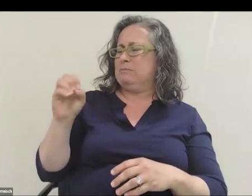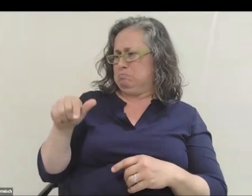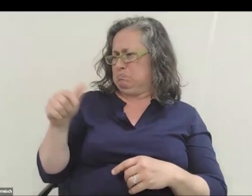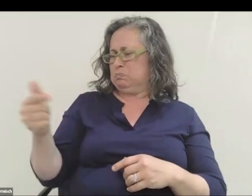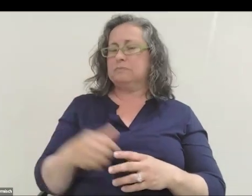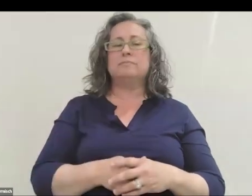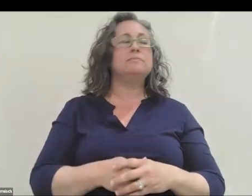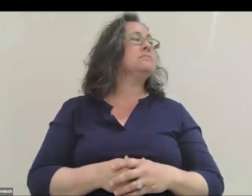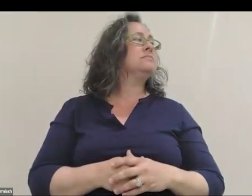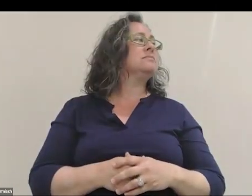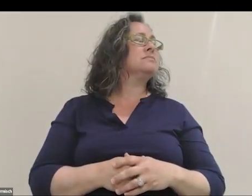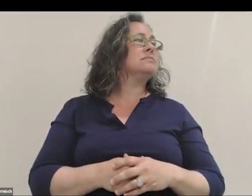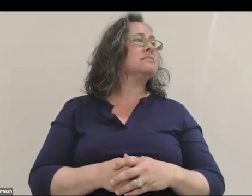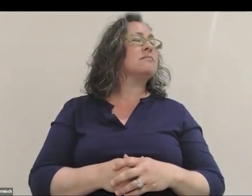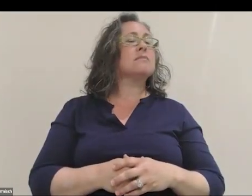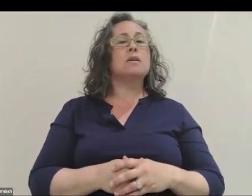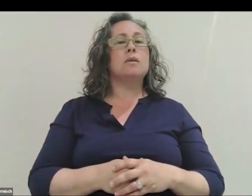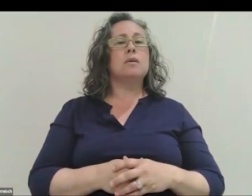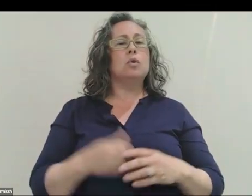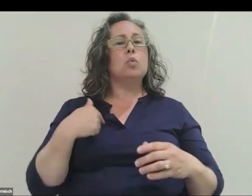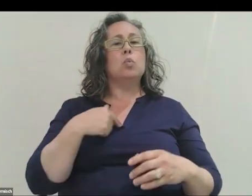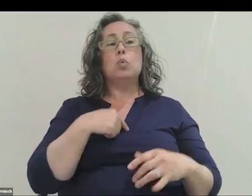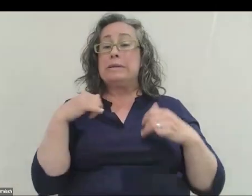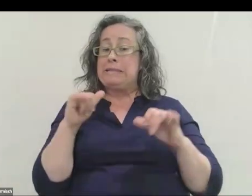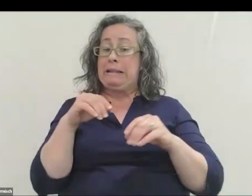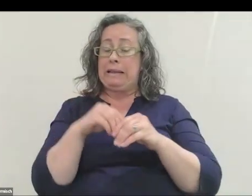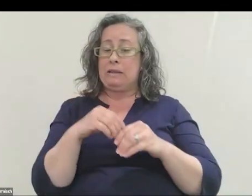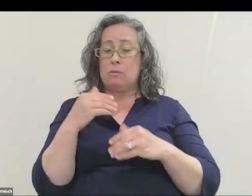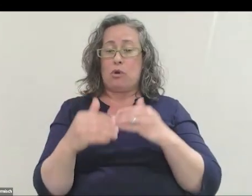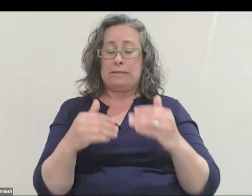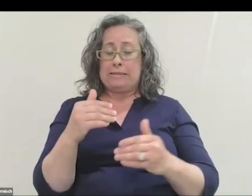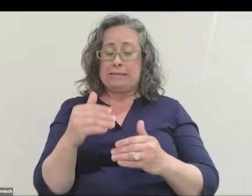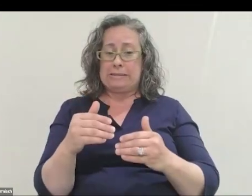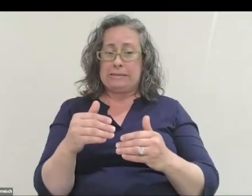Jackie, go ahead, please. Yes, we're still in the process